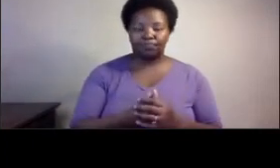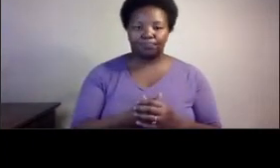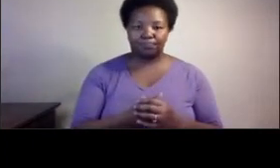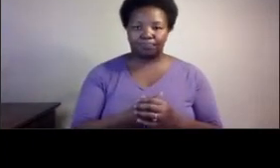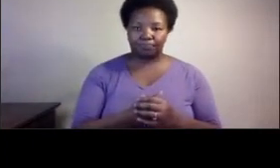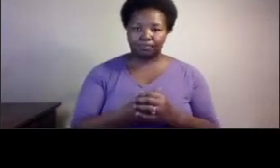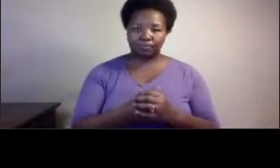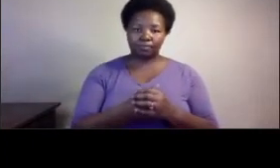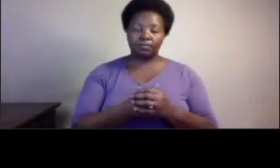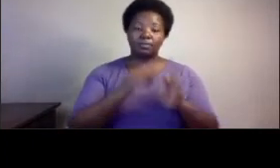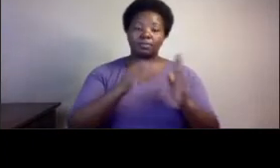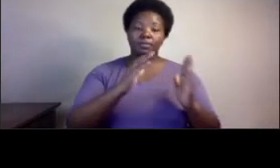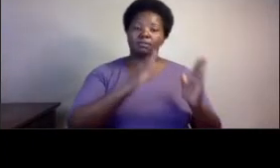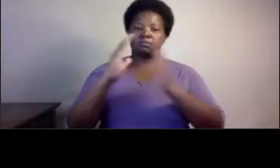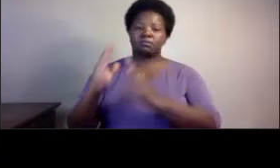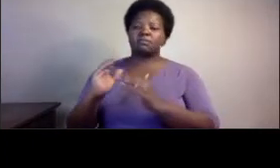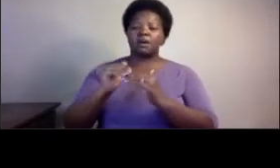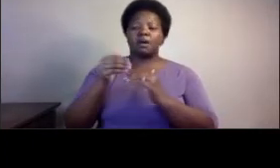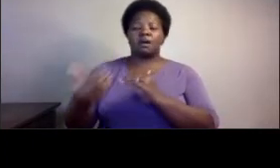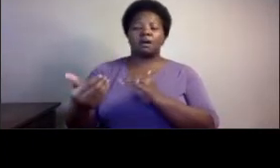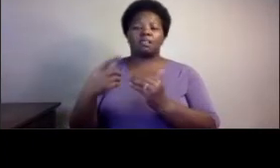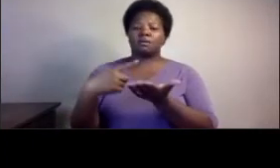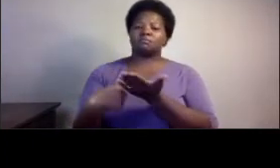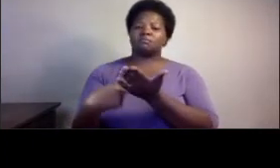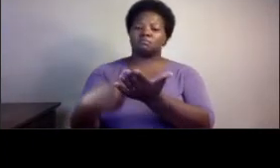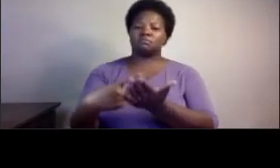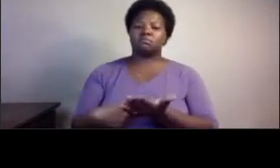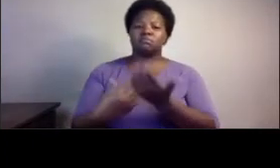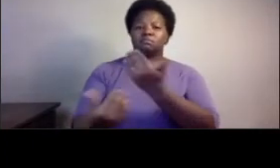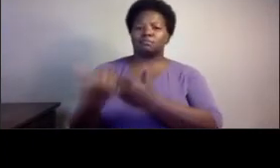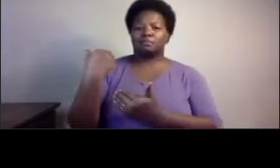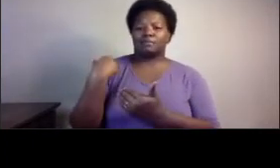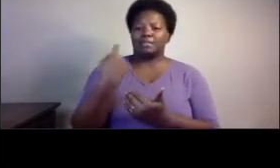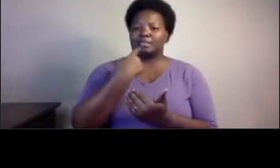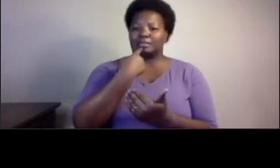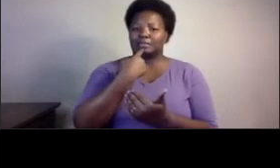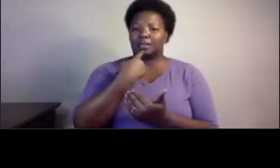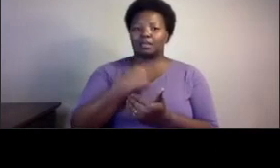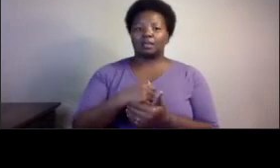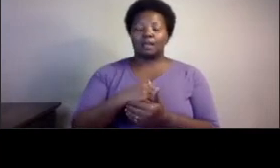another thing that was discussed at previous meetings is automated traffic enforcement so there